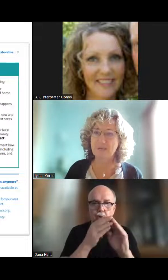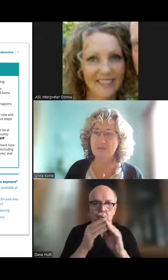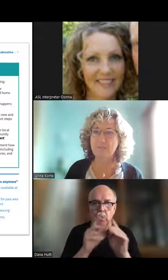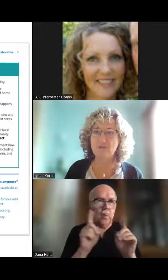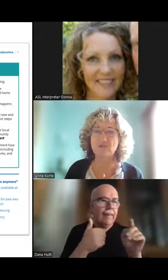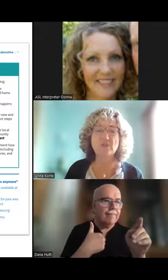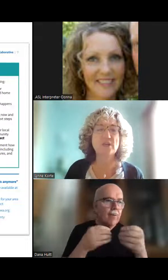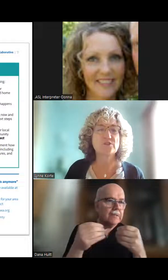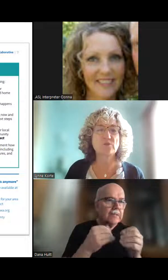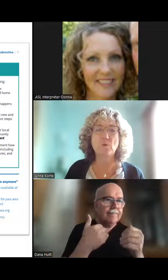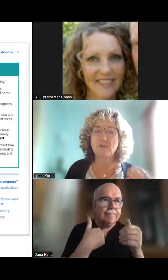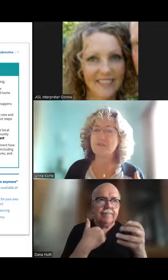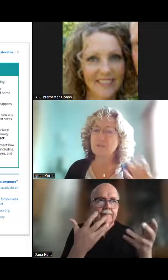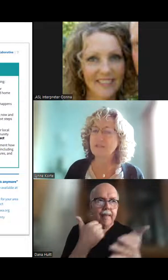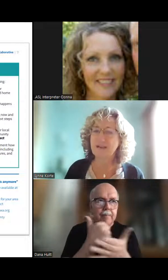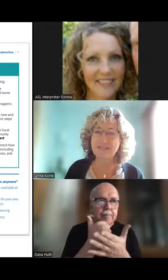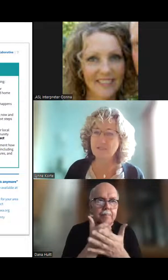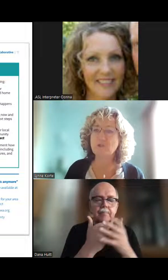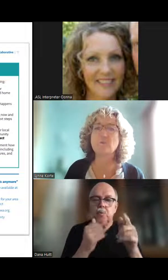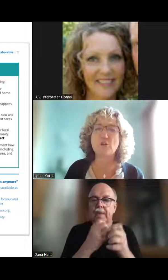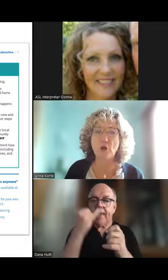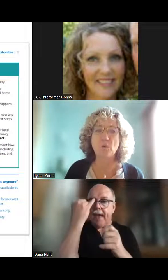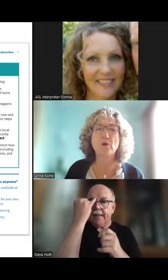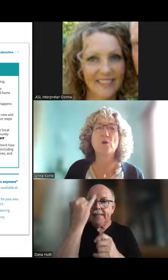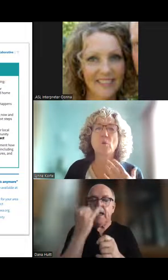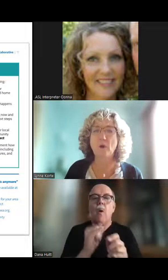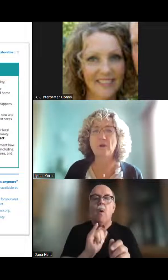, that you still are able to access a partial benefit.